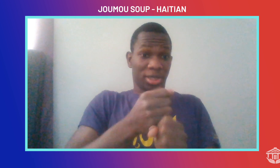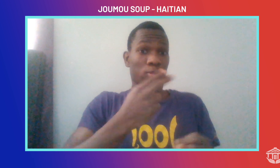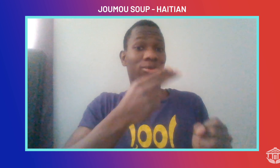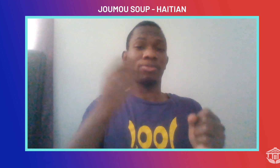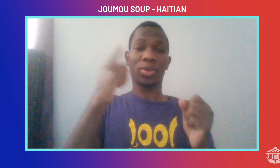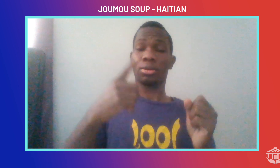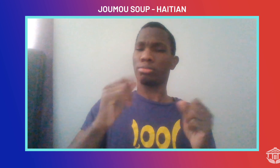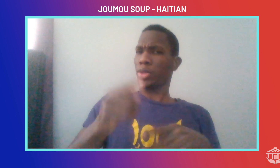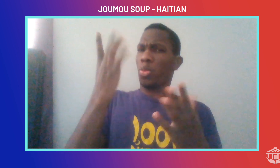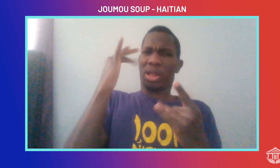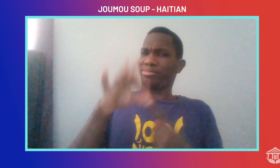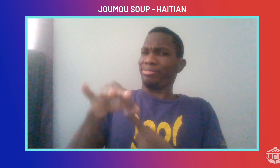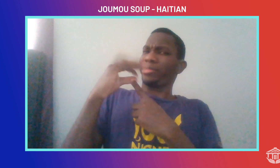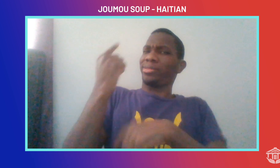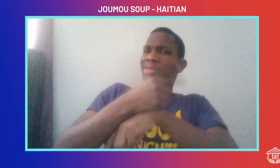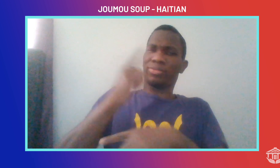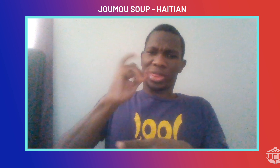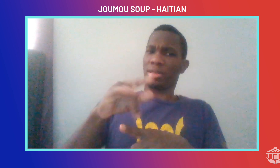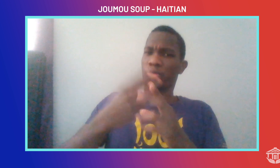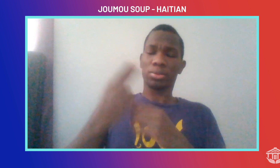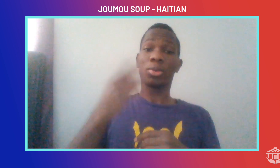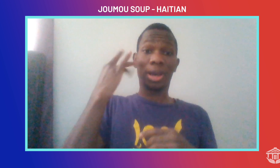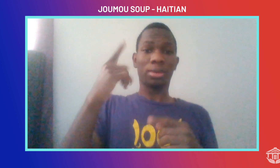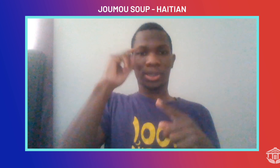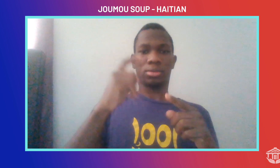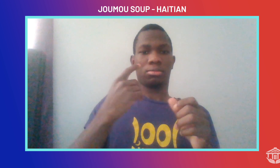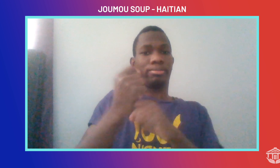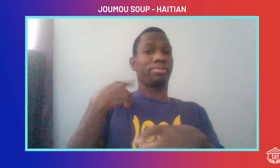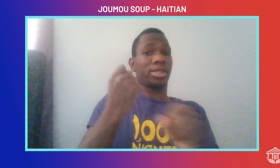Usually we make Joumou soup for a special occasion, and every year one of those is New